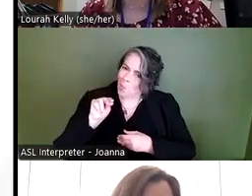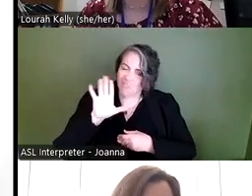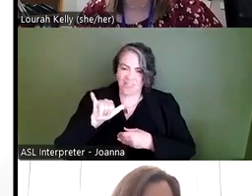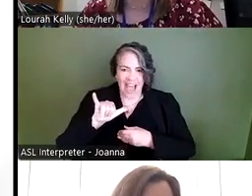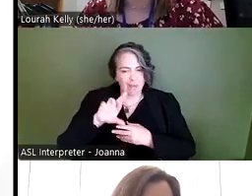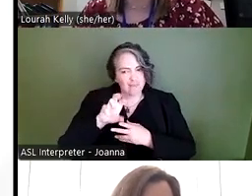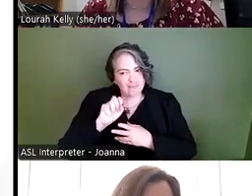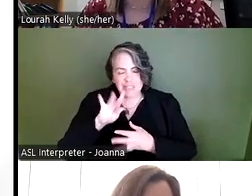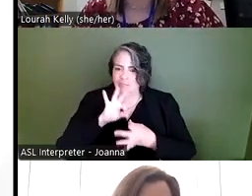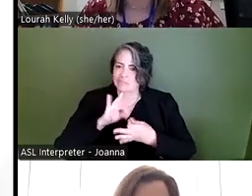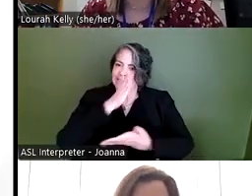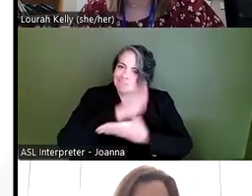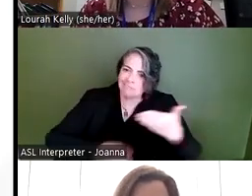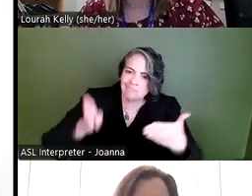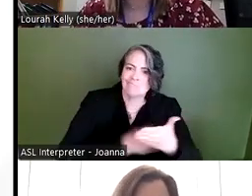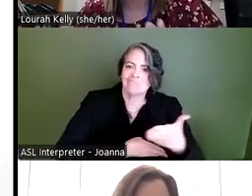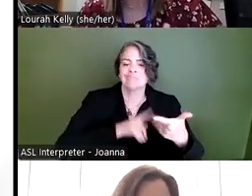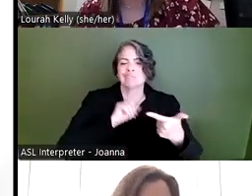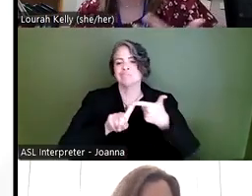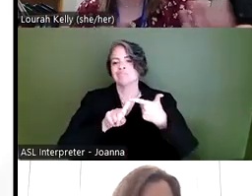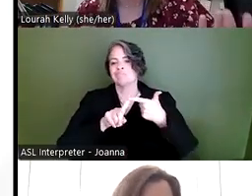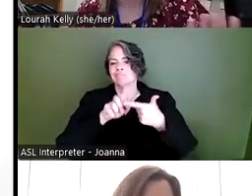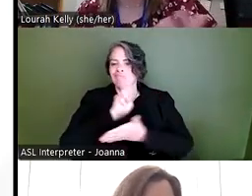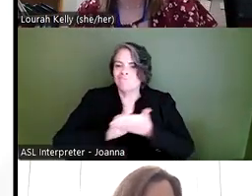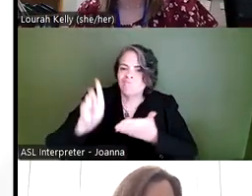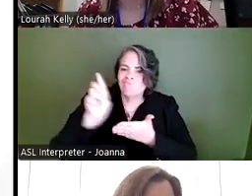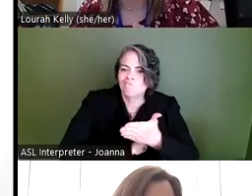and colonization. And then I feel like I mentioned throughout the presentation